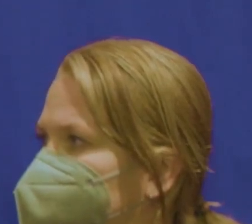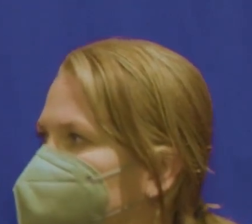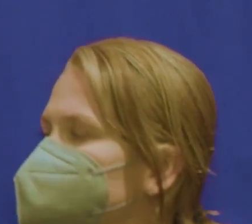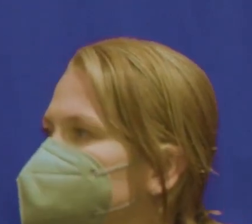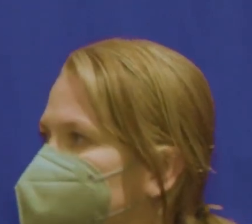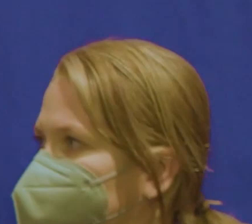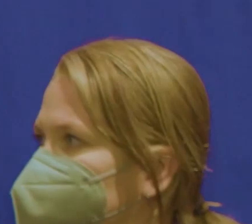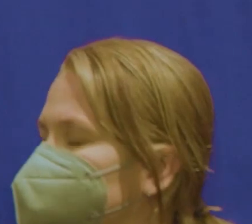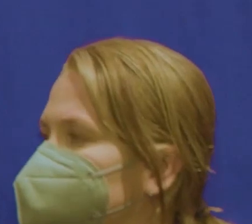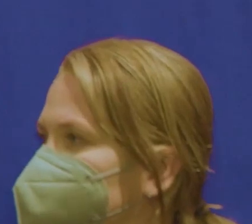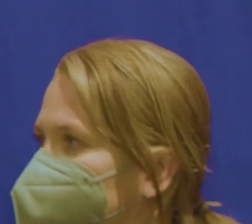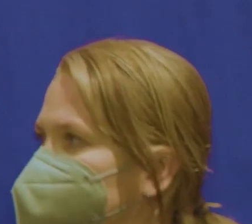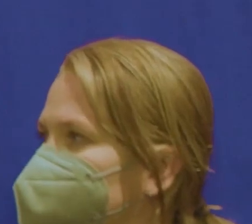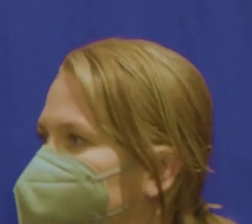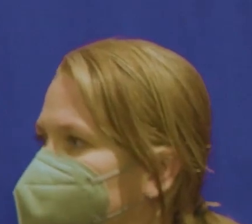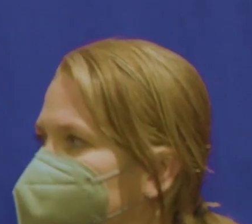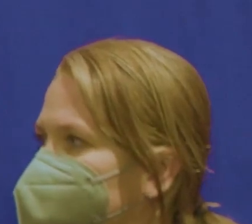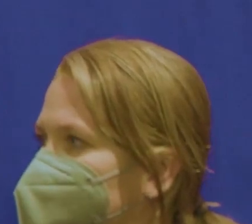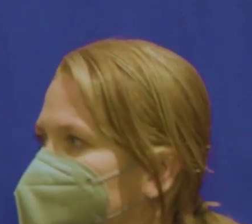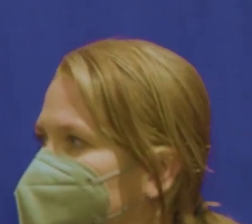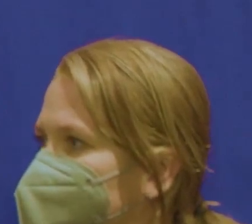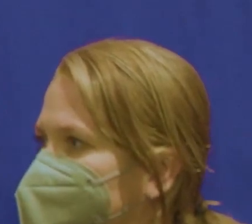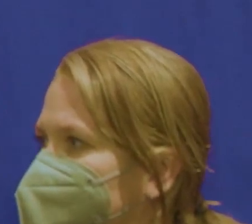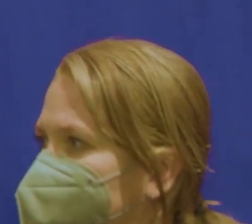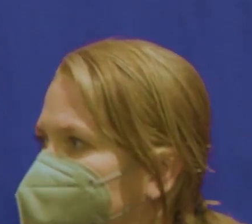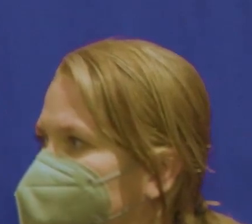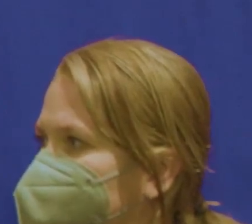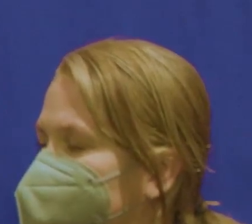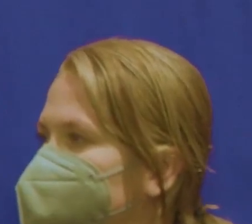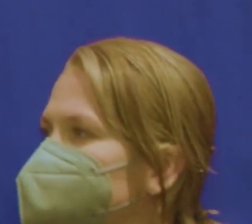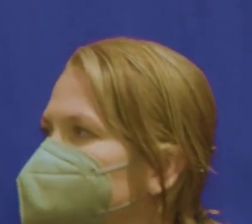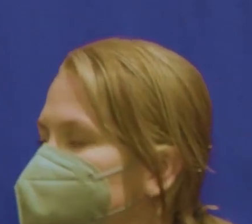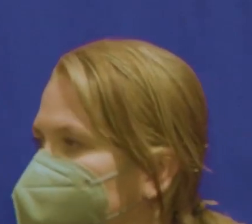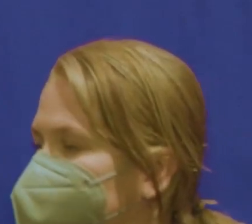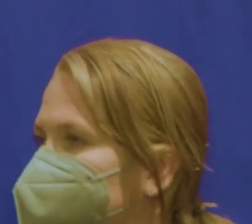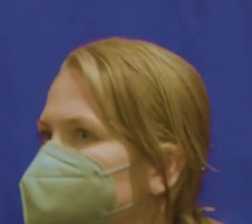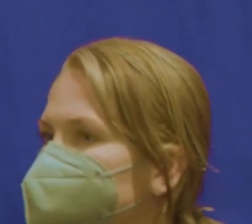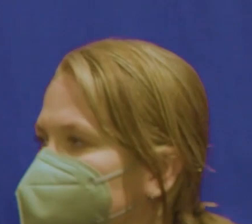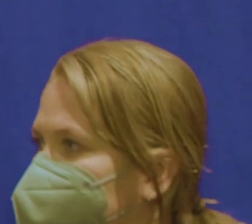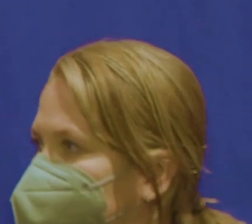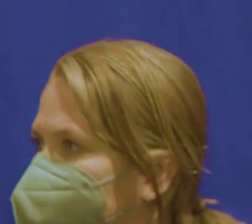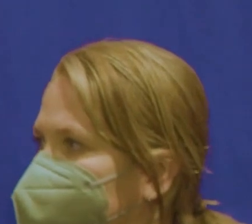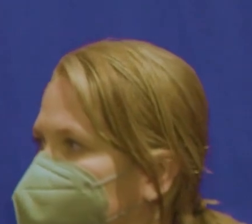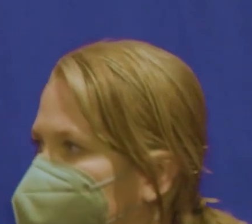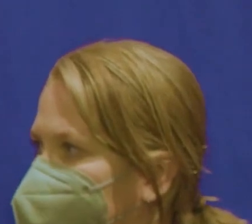No socialization. There was no in-person anything.